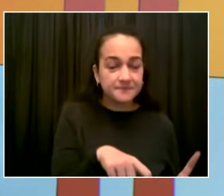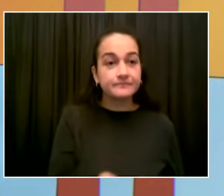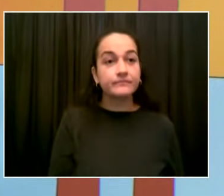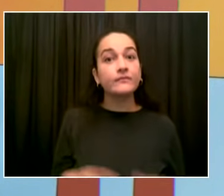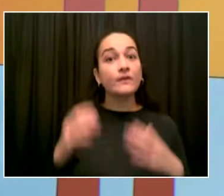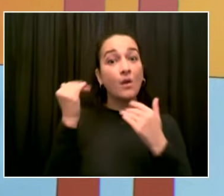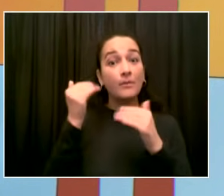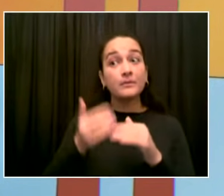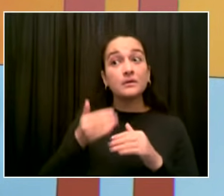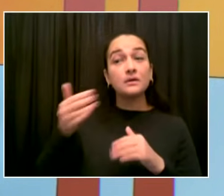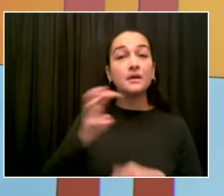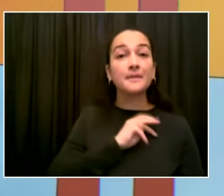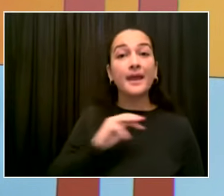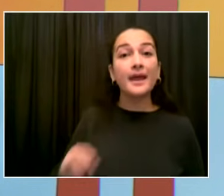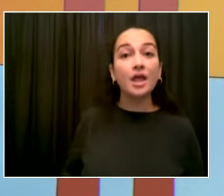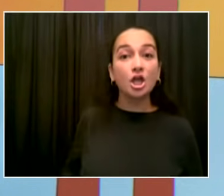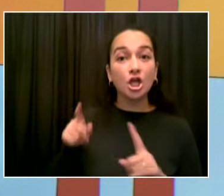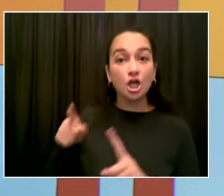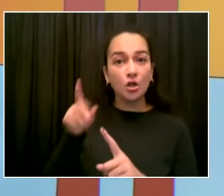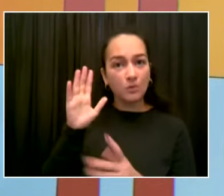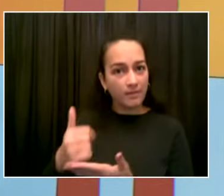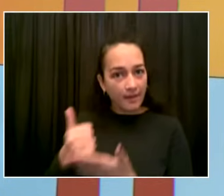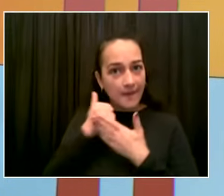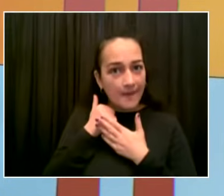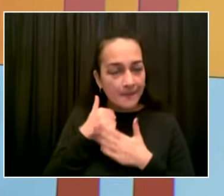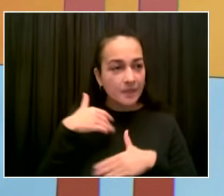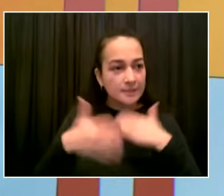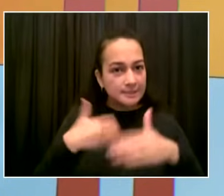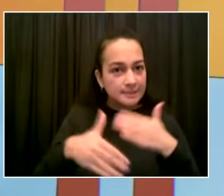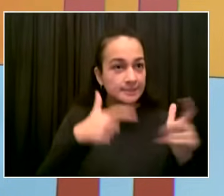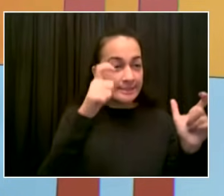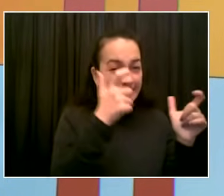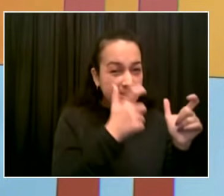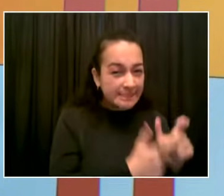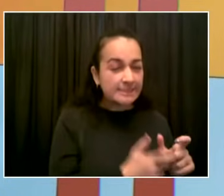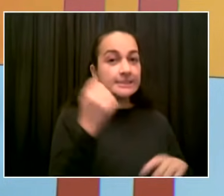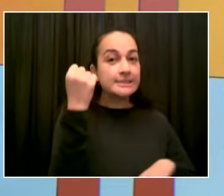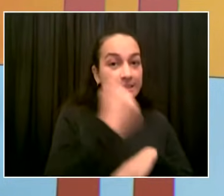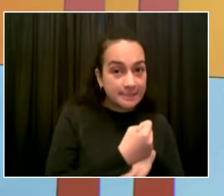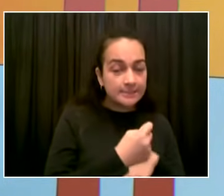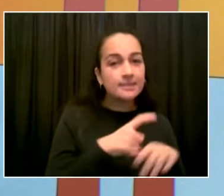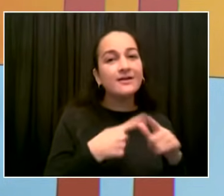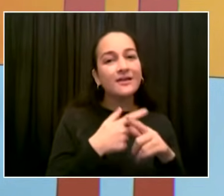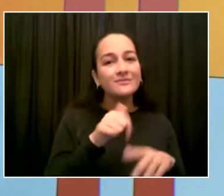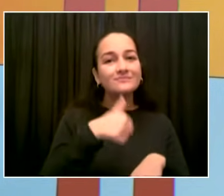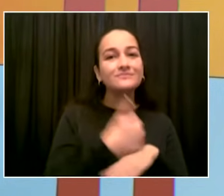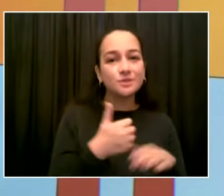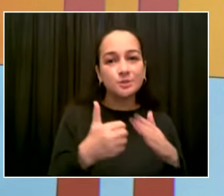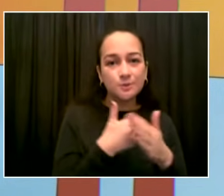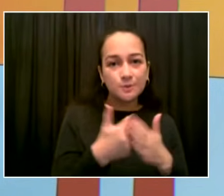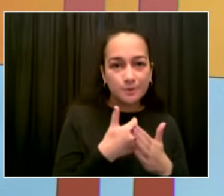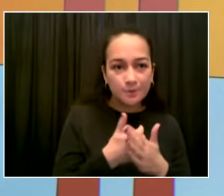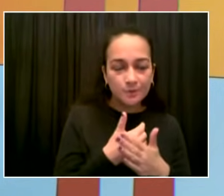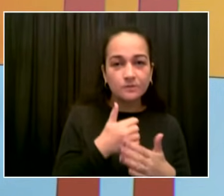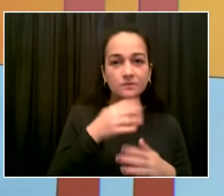PLACE, IT'LL HAPPEN DURING HIS MAYORSHIP. RIKERS NEEDS TO CLOSE ONCE AND